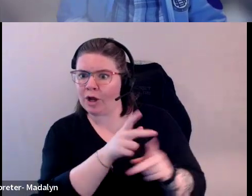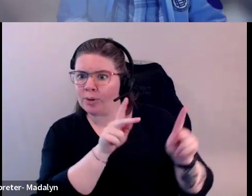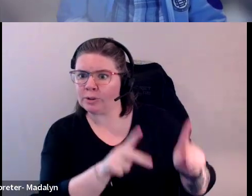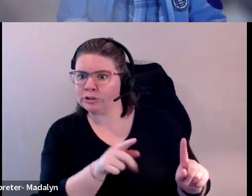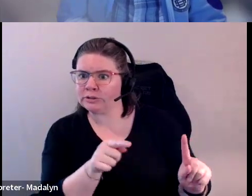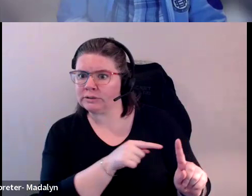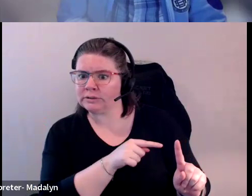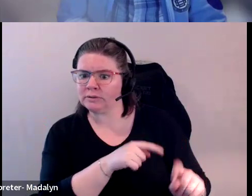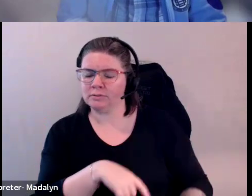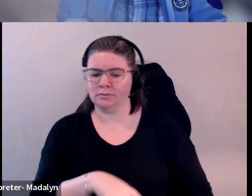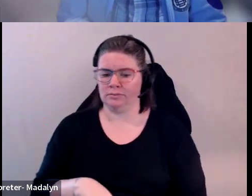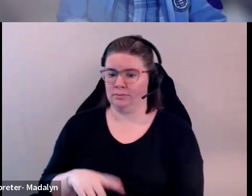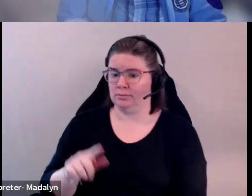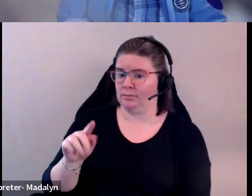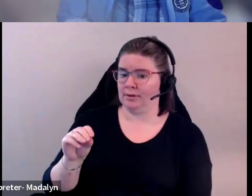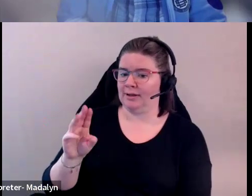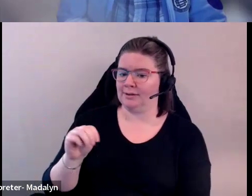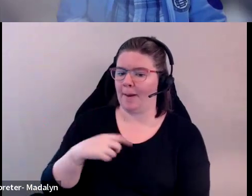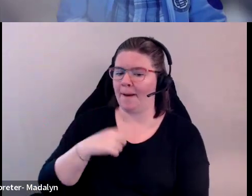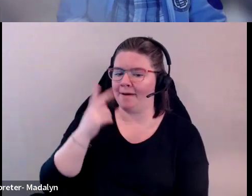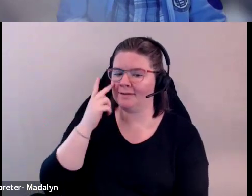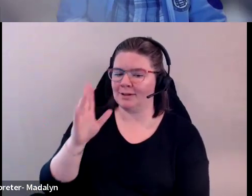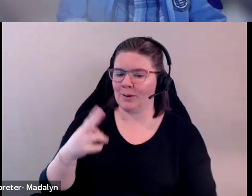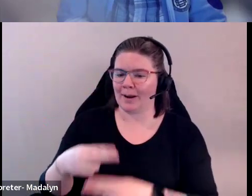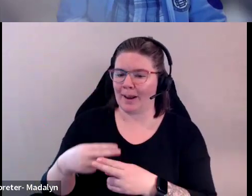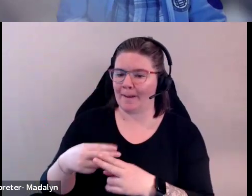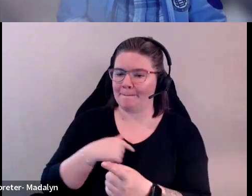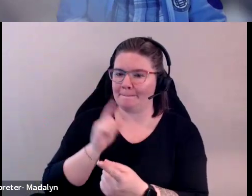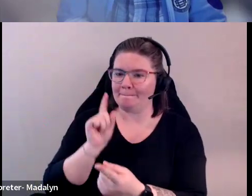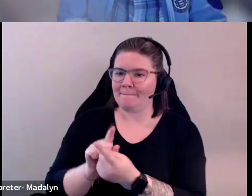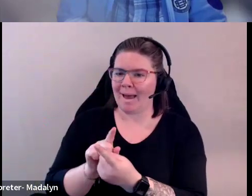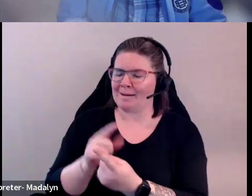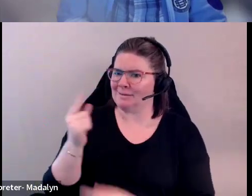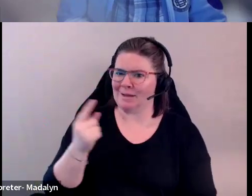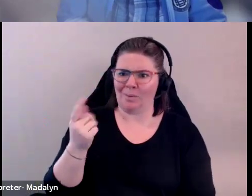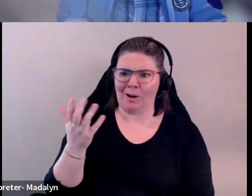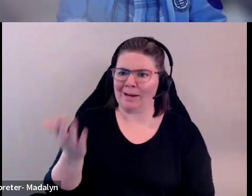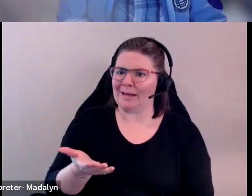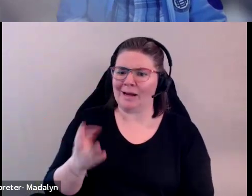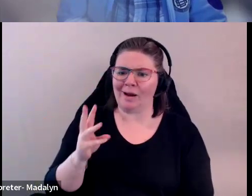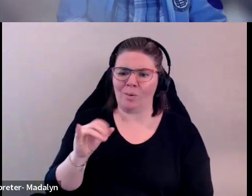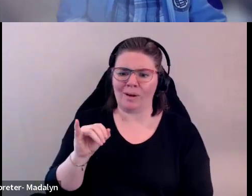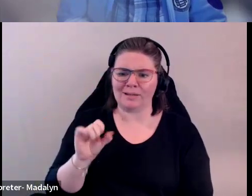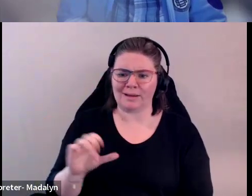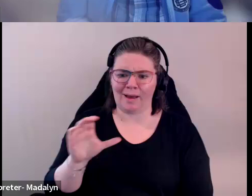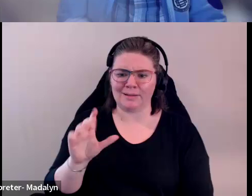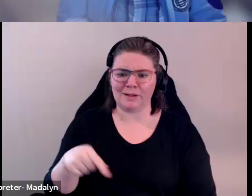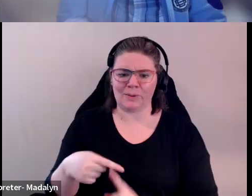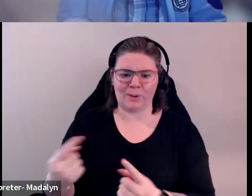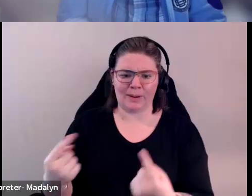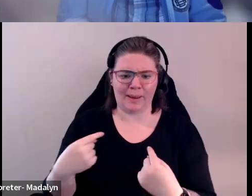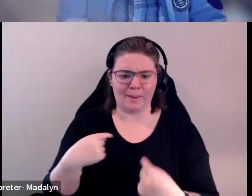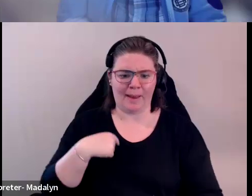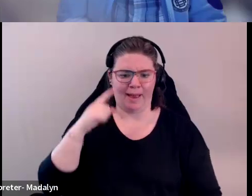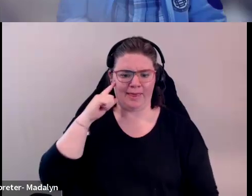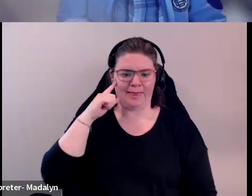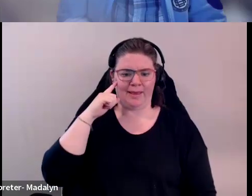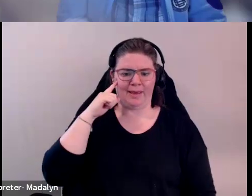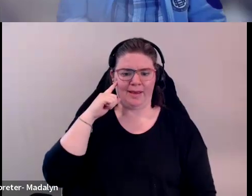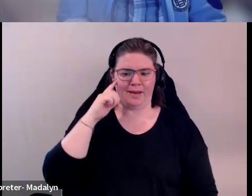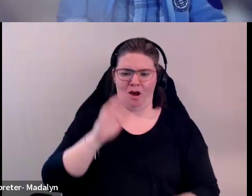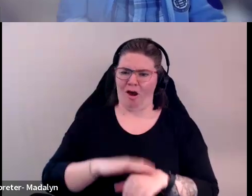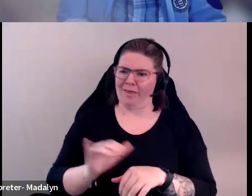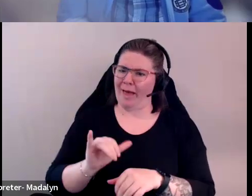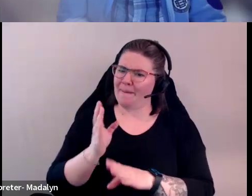Don Posh: And Tom. I I've seen your name I met you at somewhere here in Wisconsin when you came through, I think on the bus for the thirty-fifth anniversary.